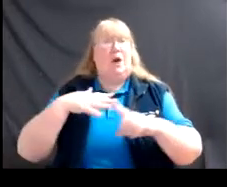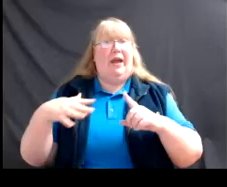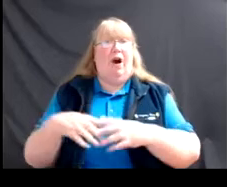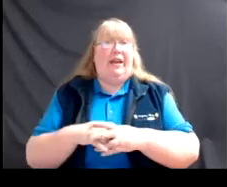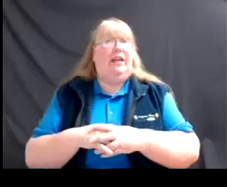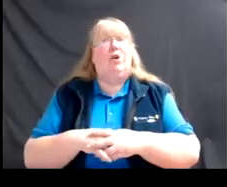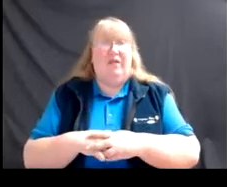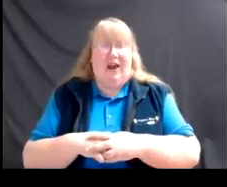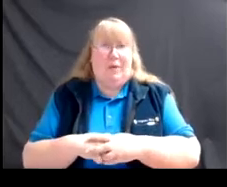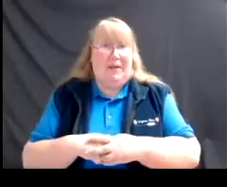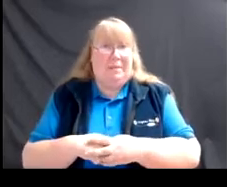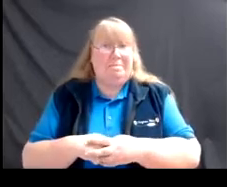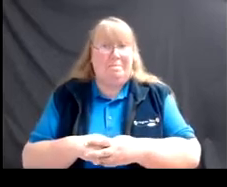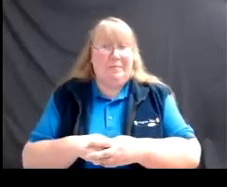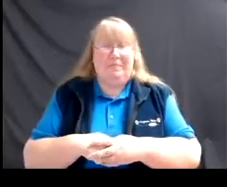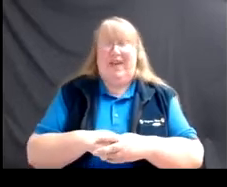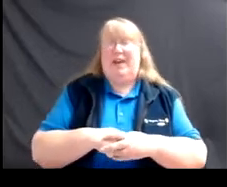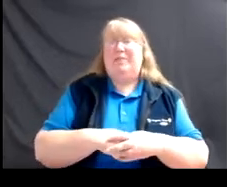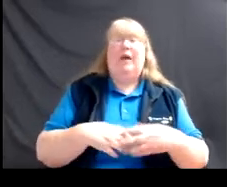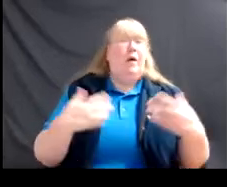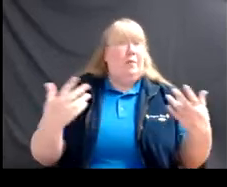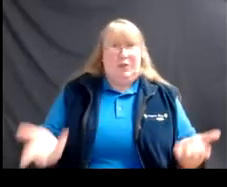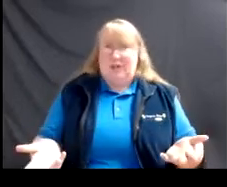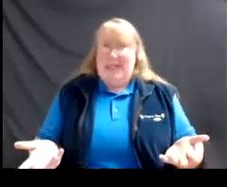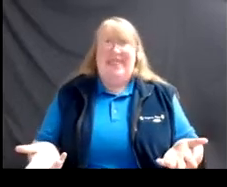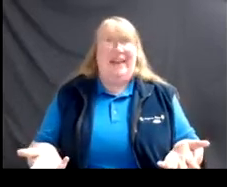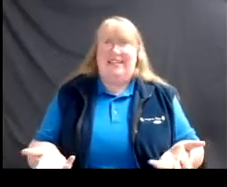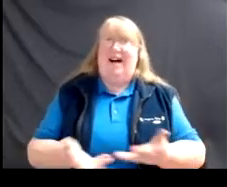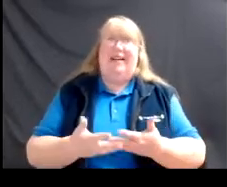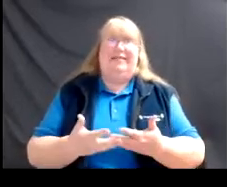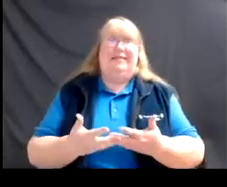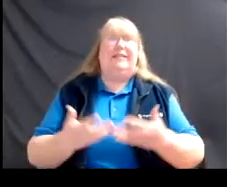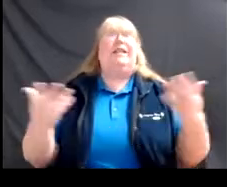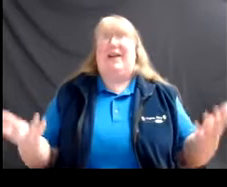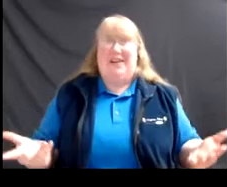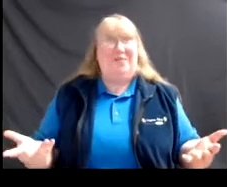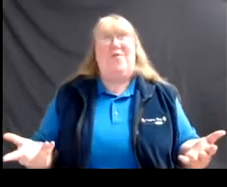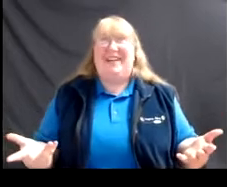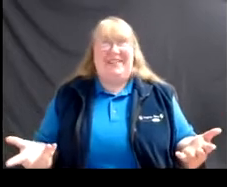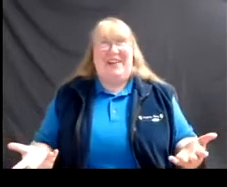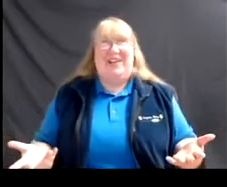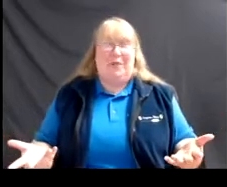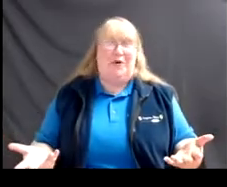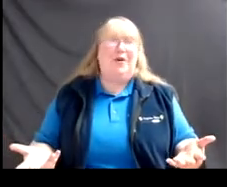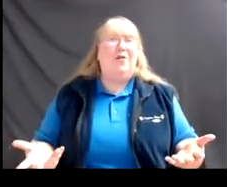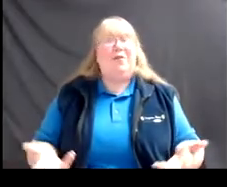is going on in your environment. Okay? Certainly that is not the limit of what is available for